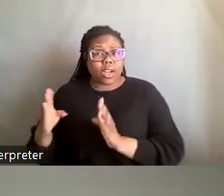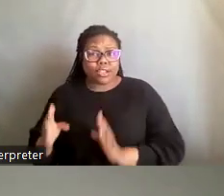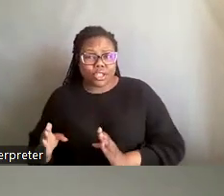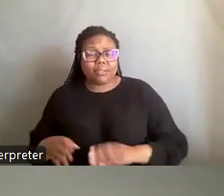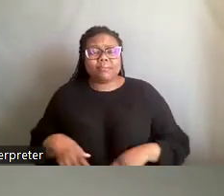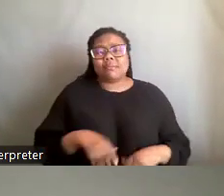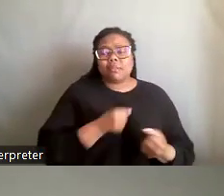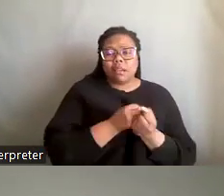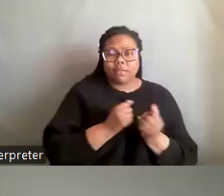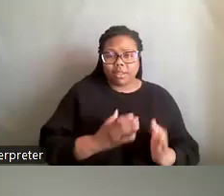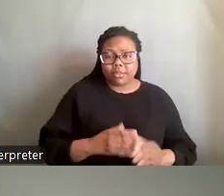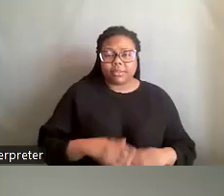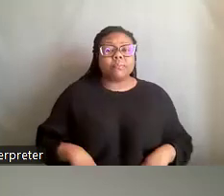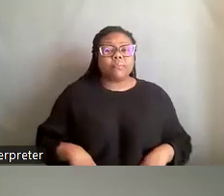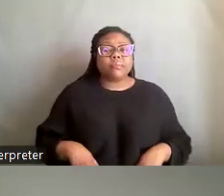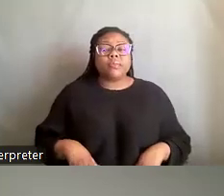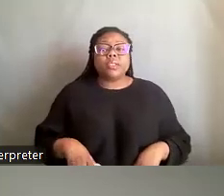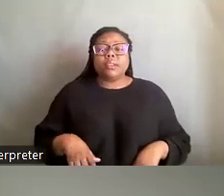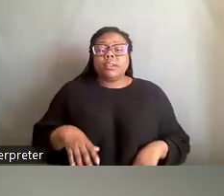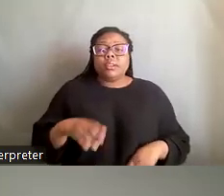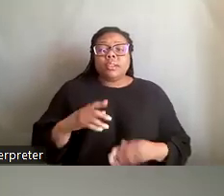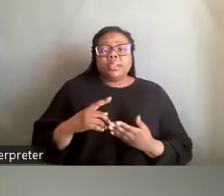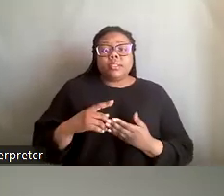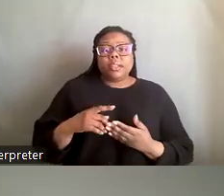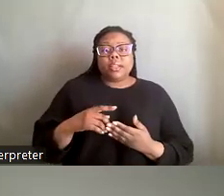need both. There are definitely other spaces where